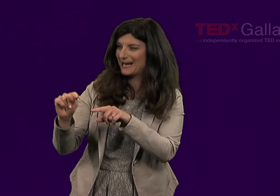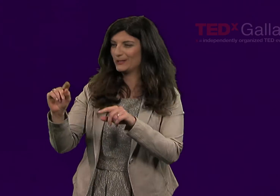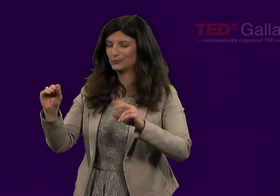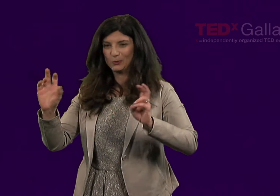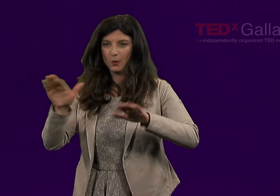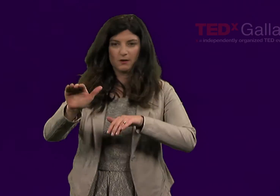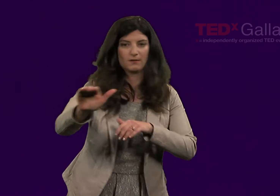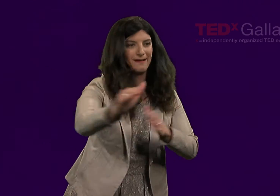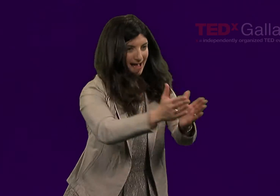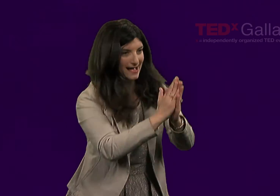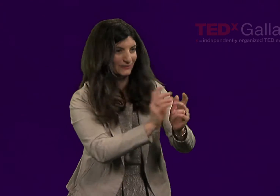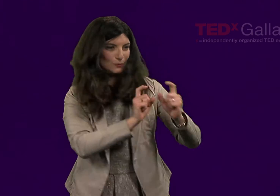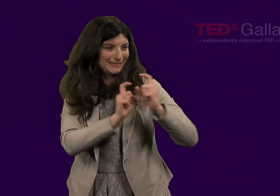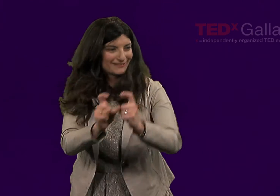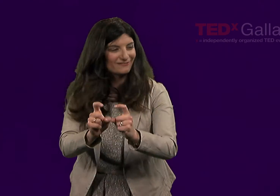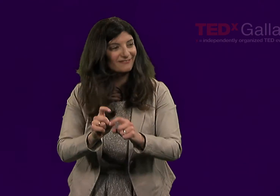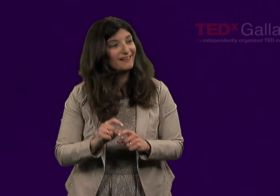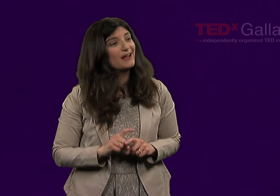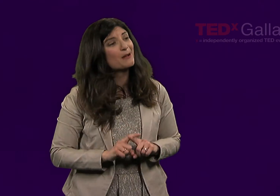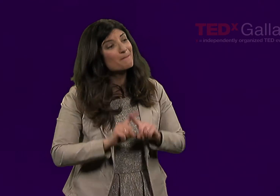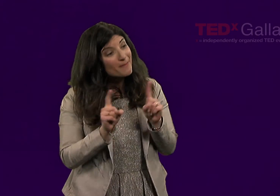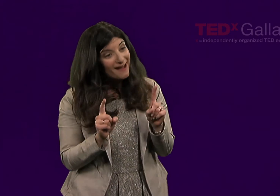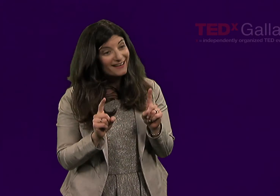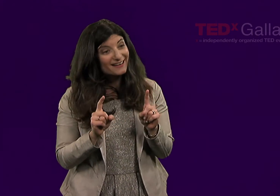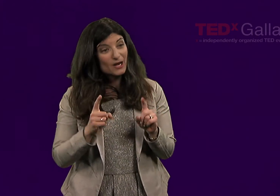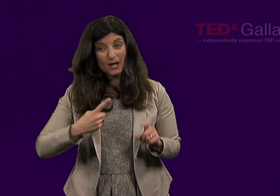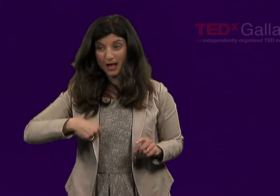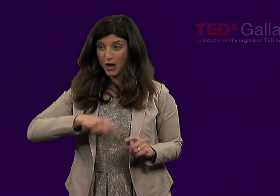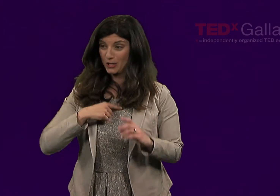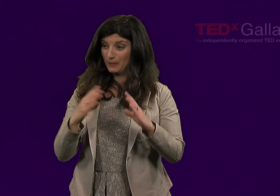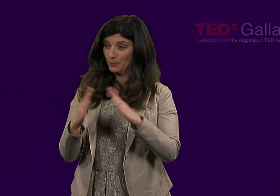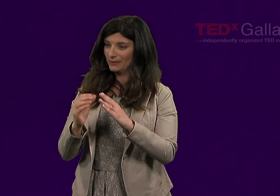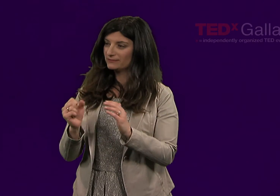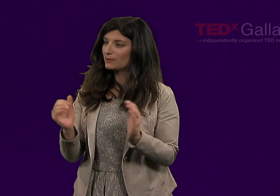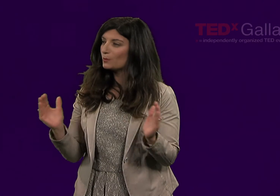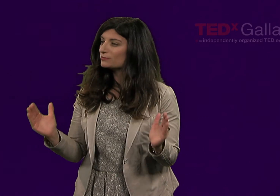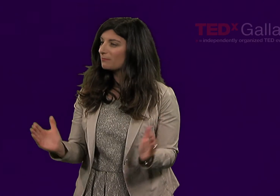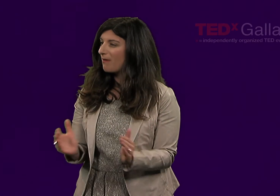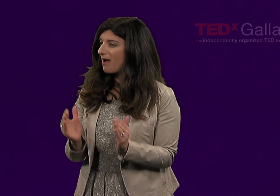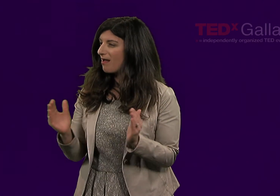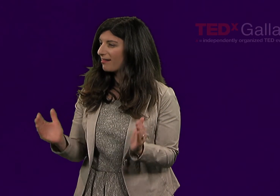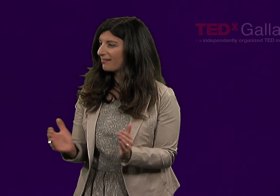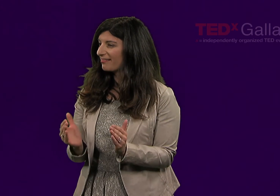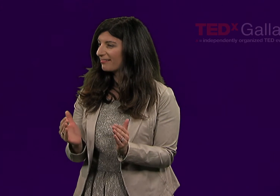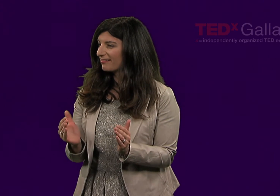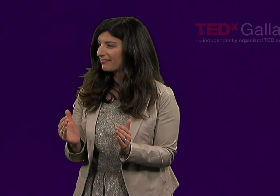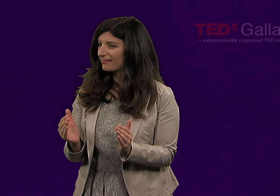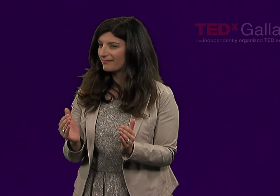You know, I'm professionally trained to ask people to give money. But our community is so very small